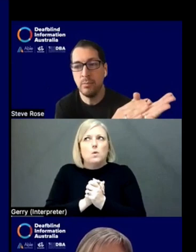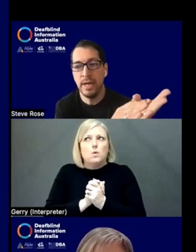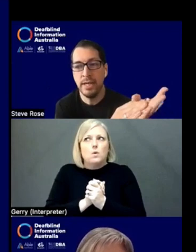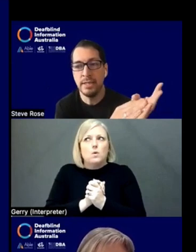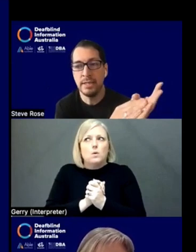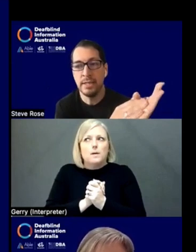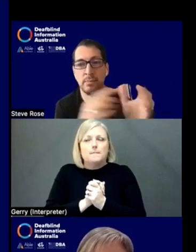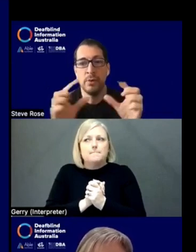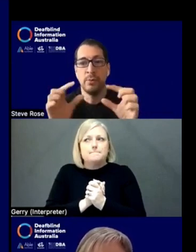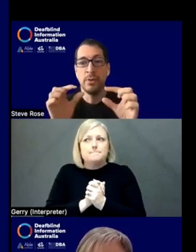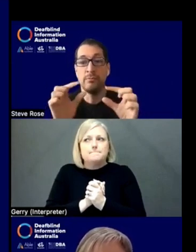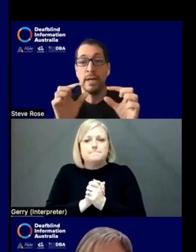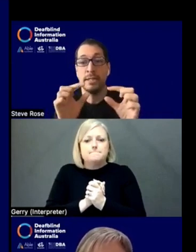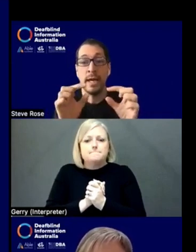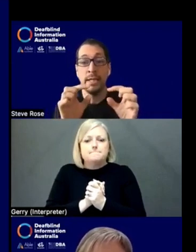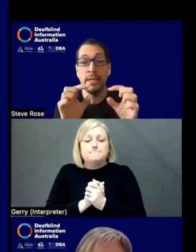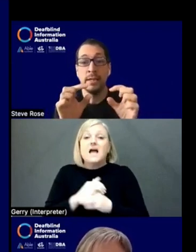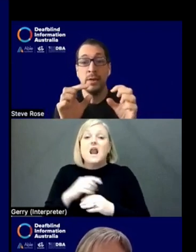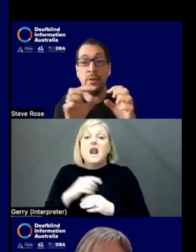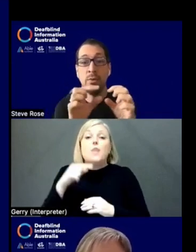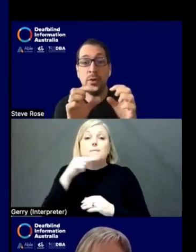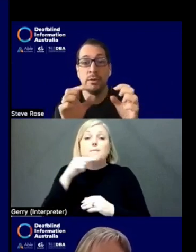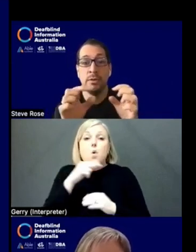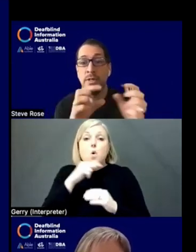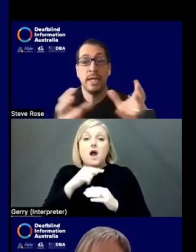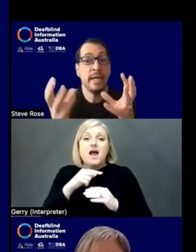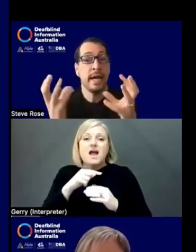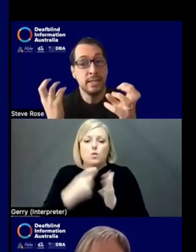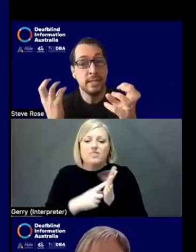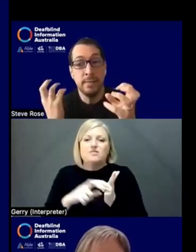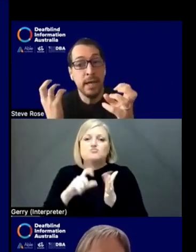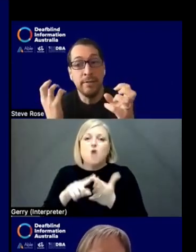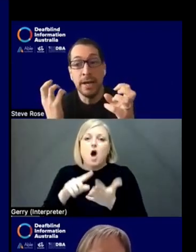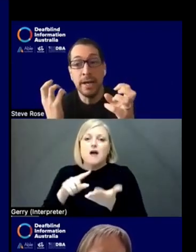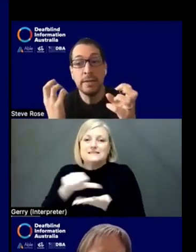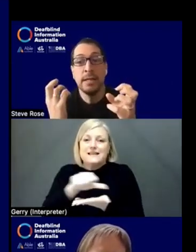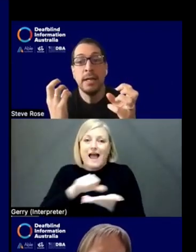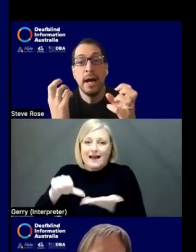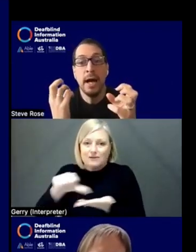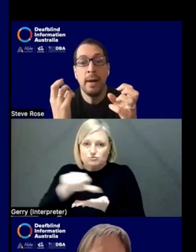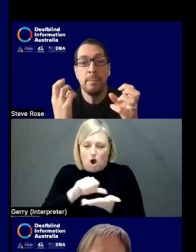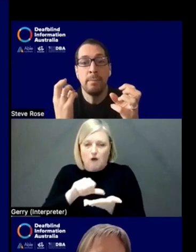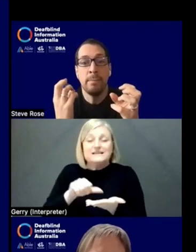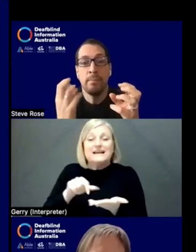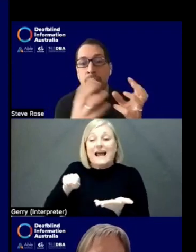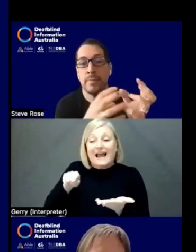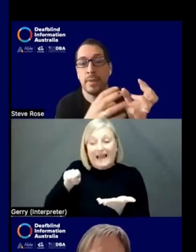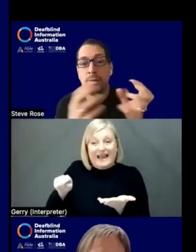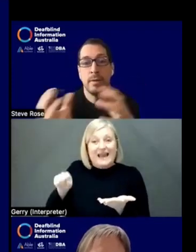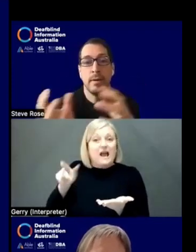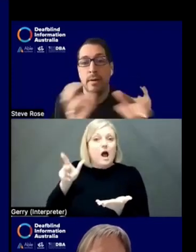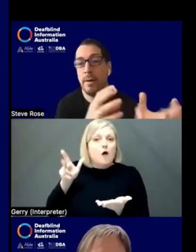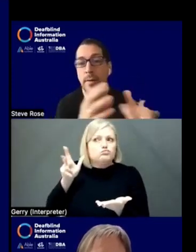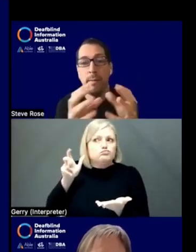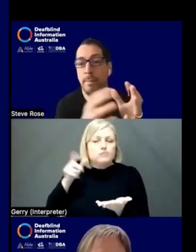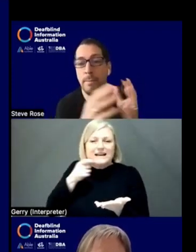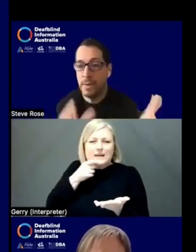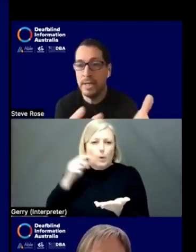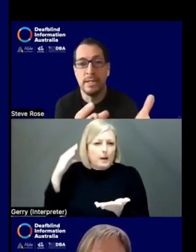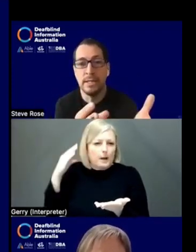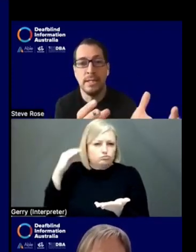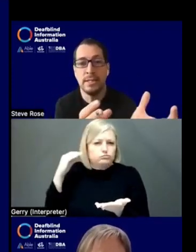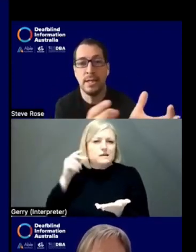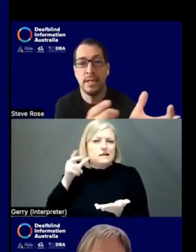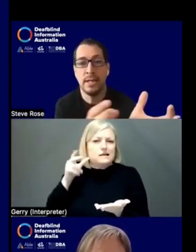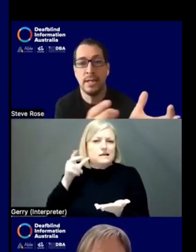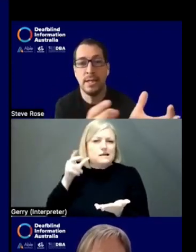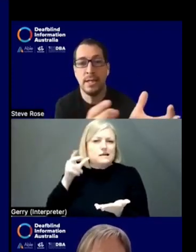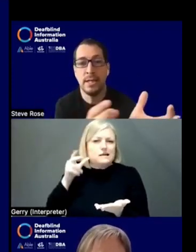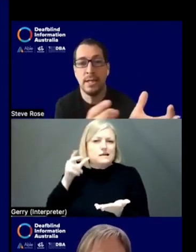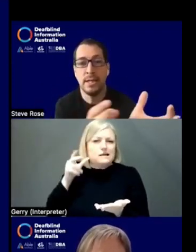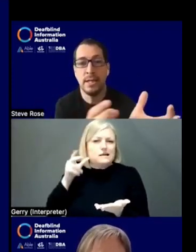in some ways, the little boy with the rice cake was, you know, he has some hearing, but he's congenitally blind.